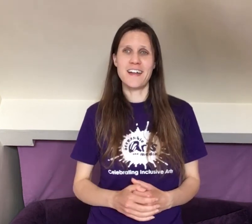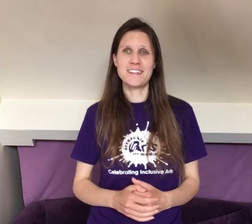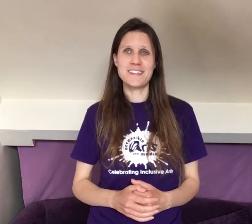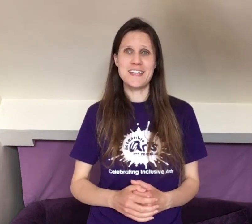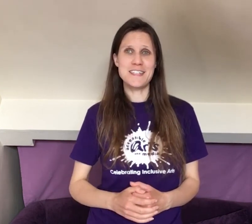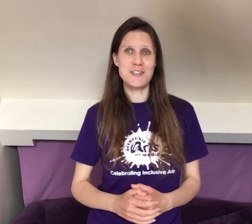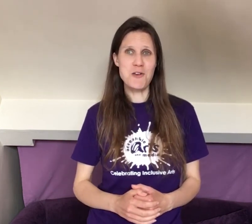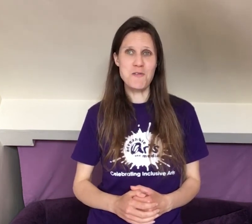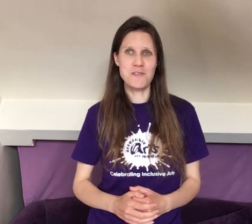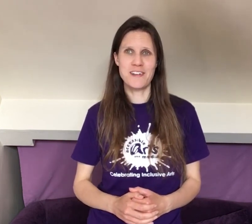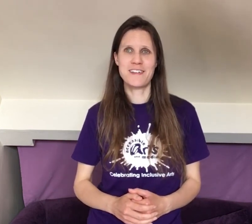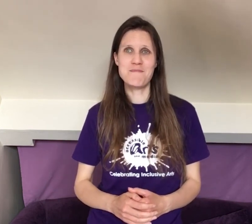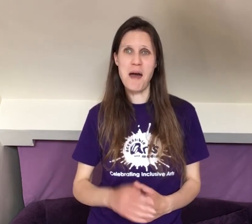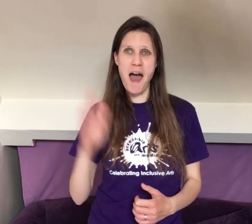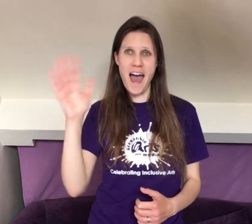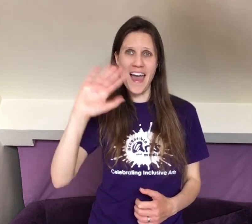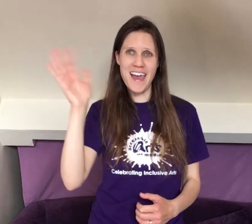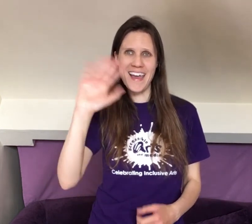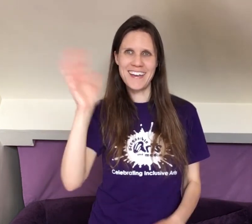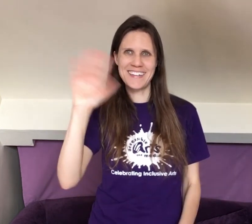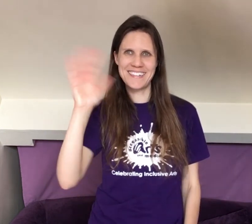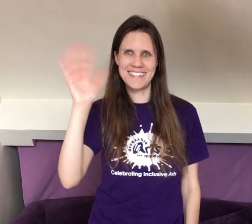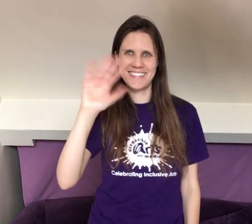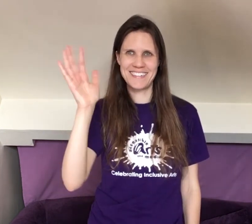And see you soon! Bye!